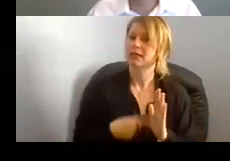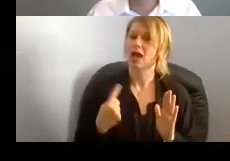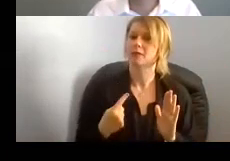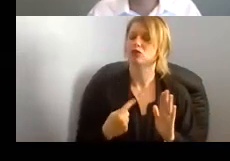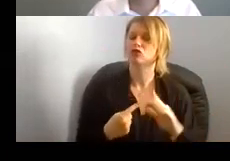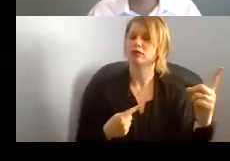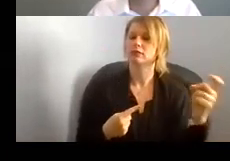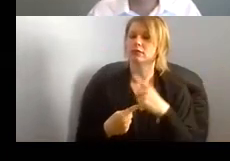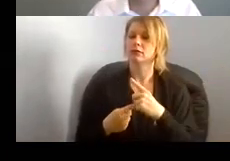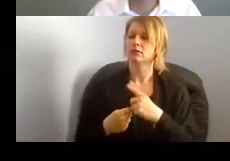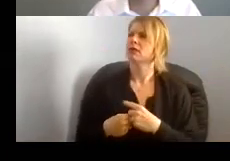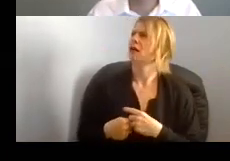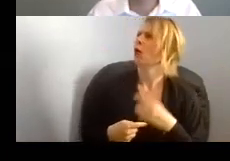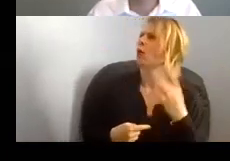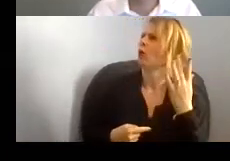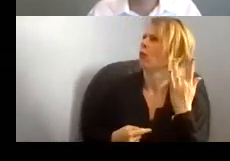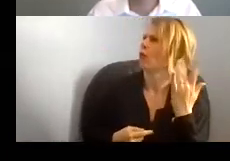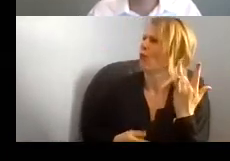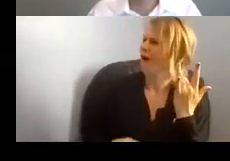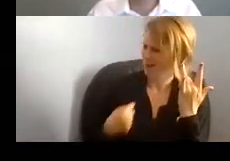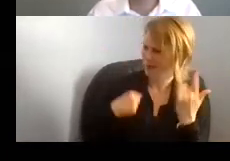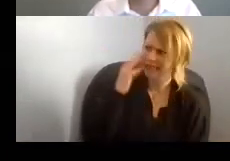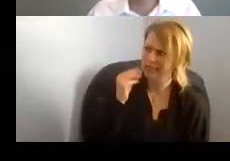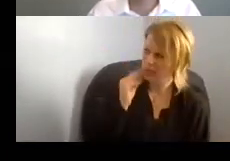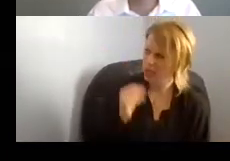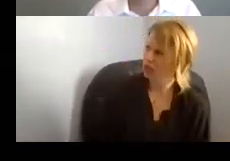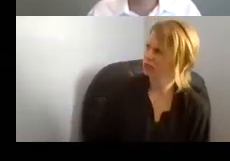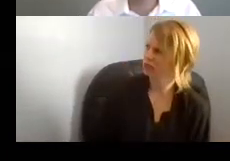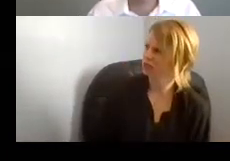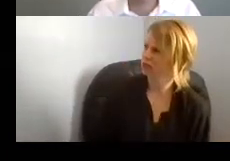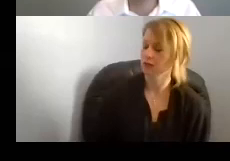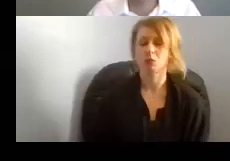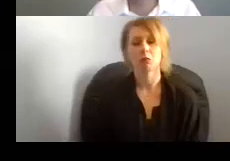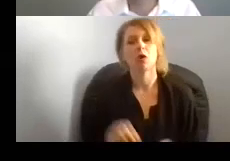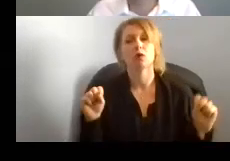So if they say, well, why do I have to go through this? You know, you can sit down and start explaining why we are all